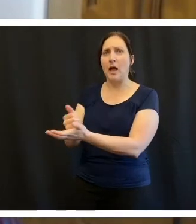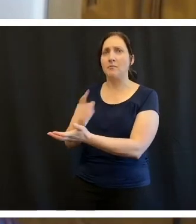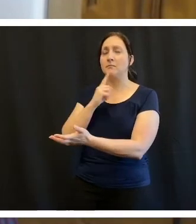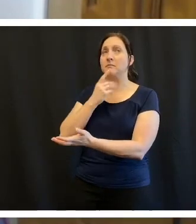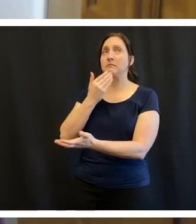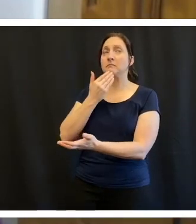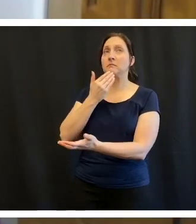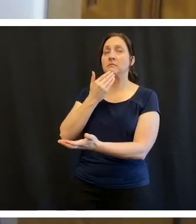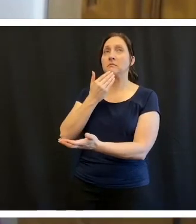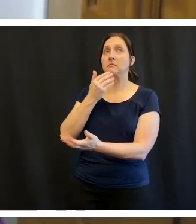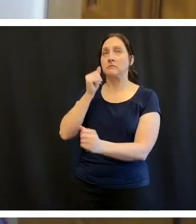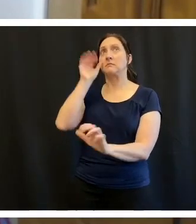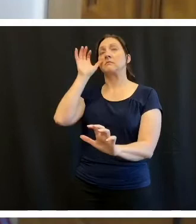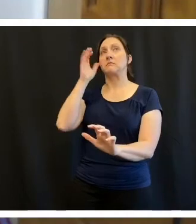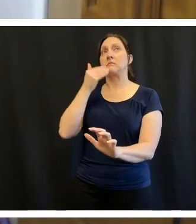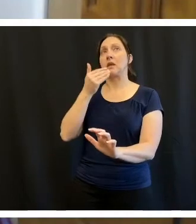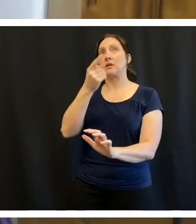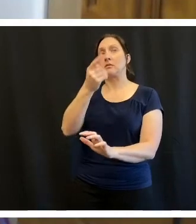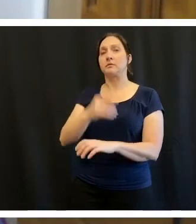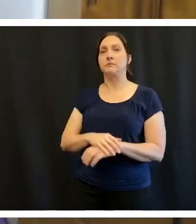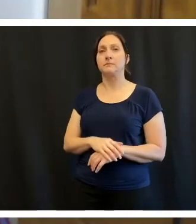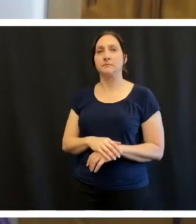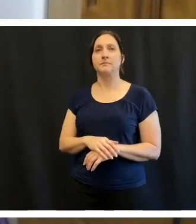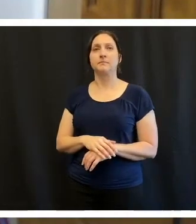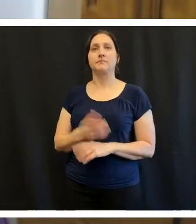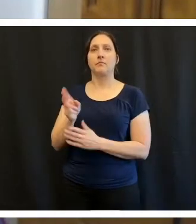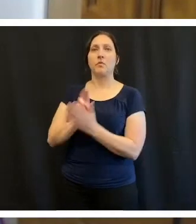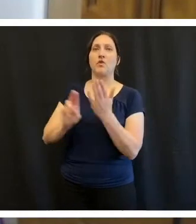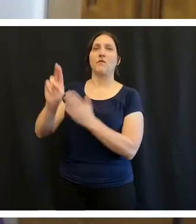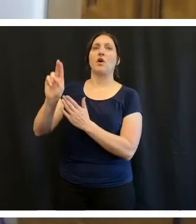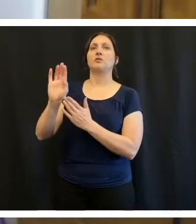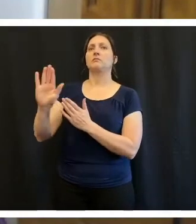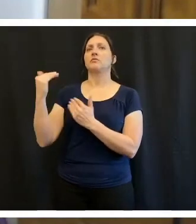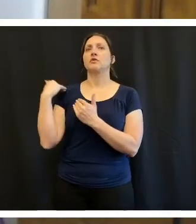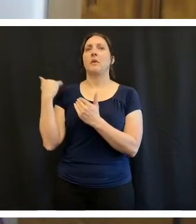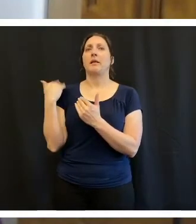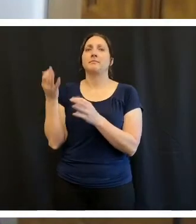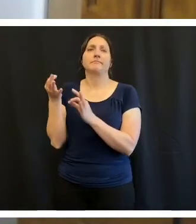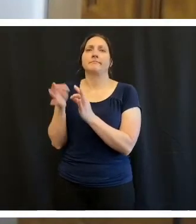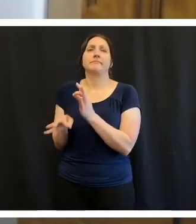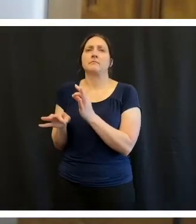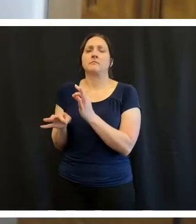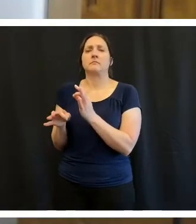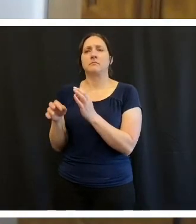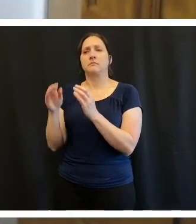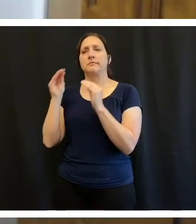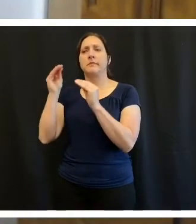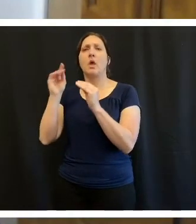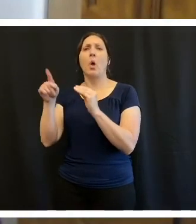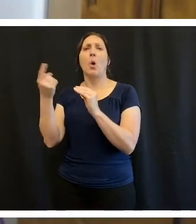Universities, obviously, have a larger responsibility than just delivering education. You talked about that a bit here.